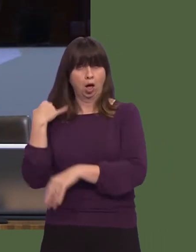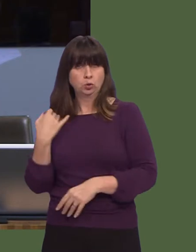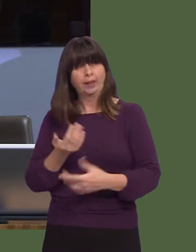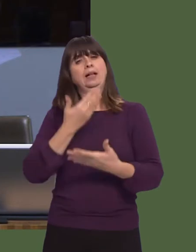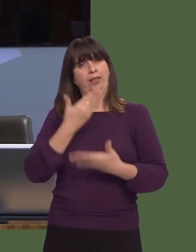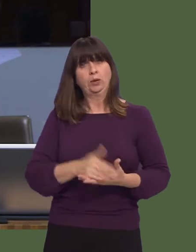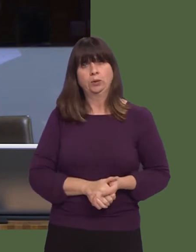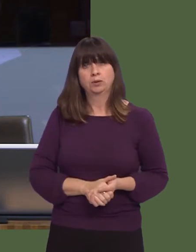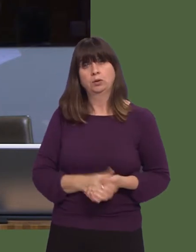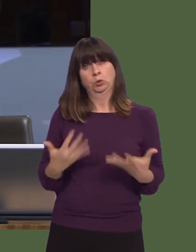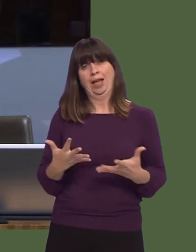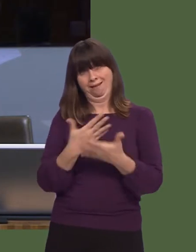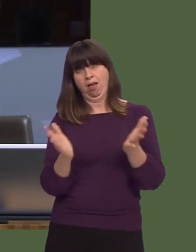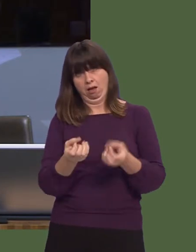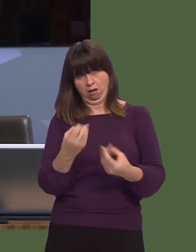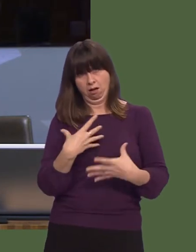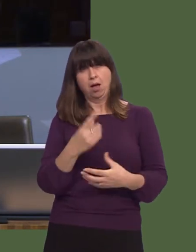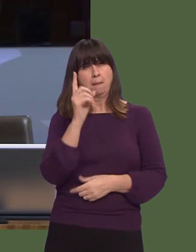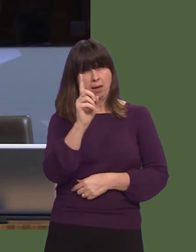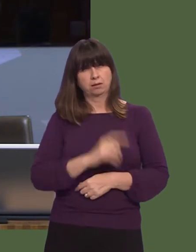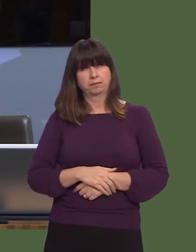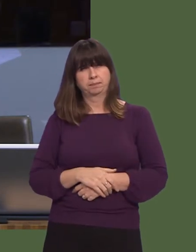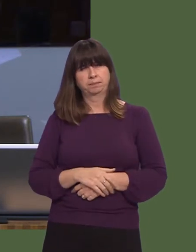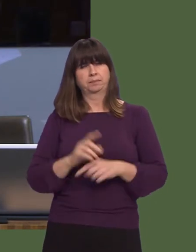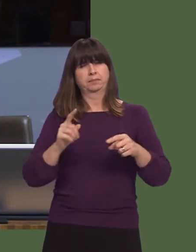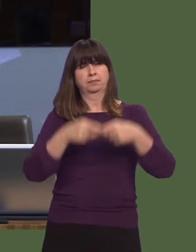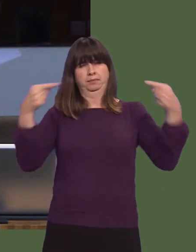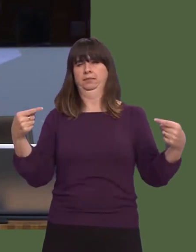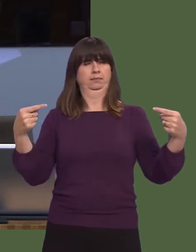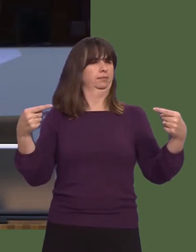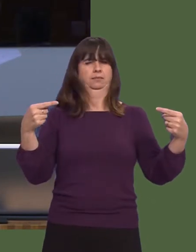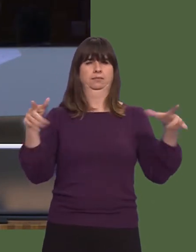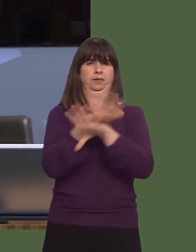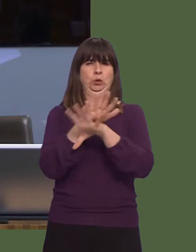there is this issue where there are two narratives running here. There is the narrative that